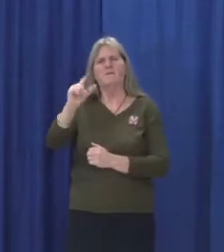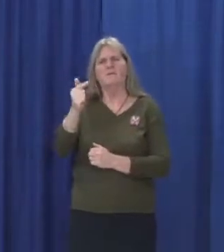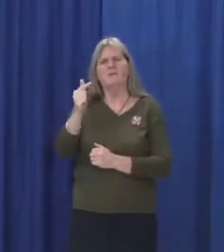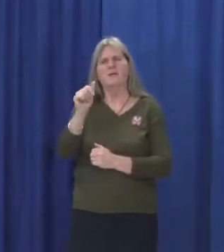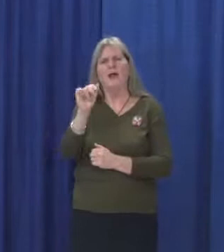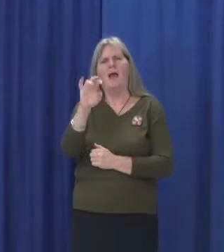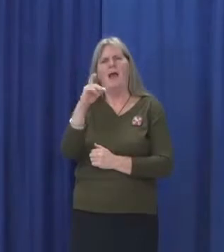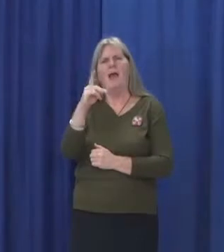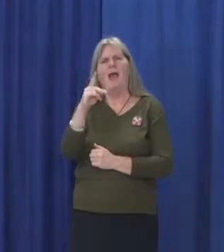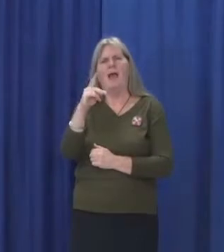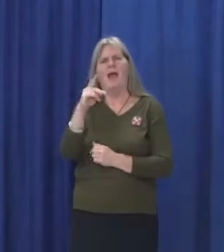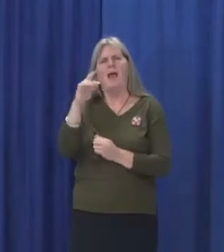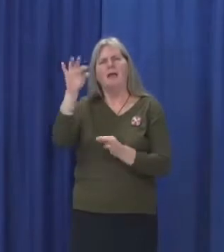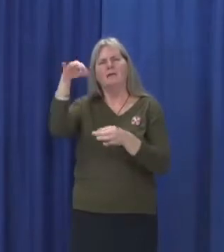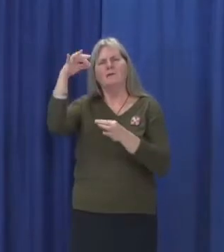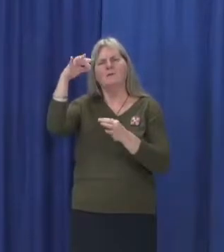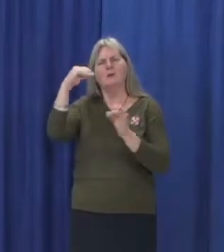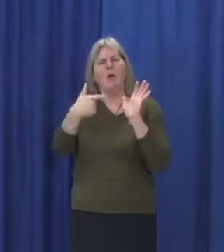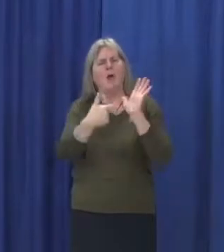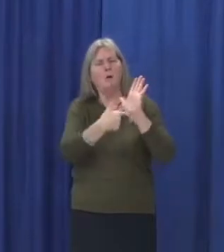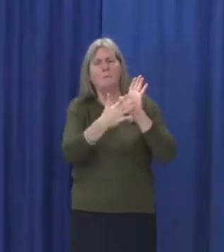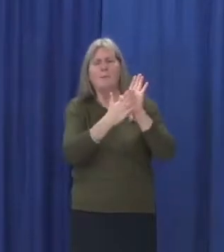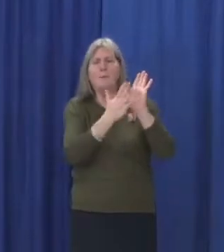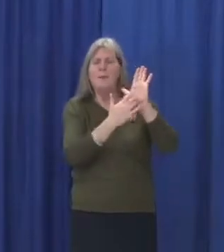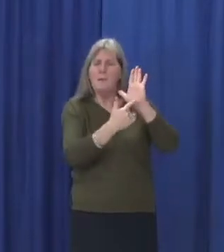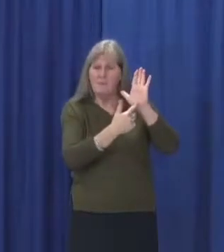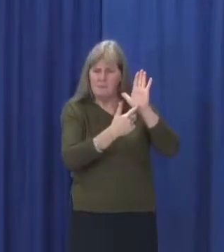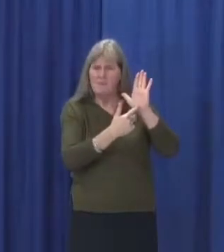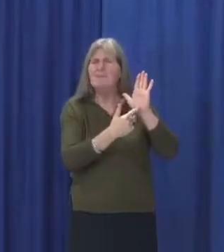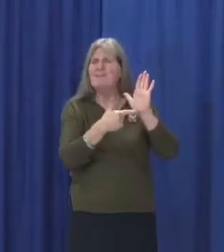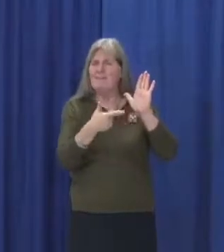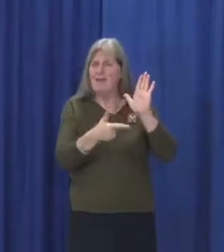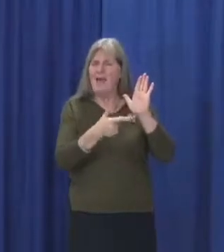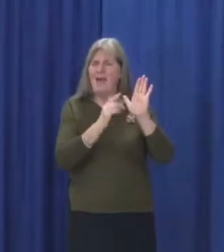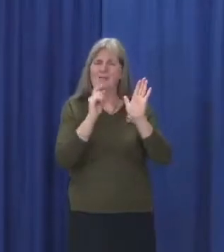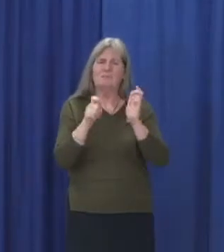released in August out Wyant our ongoing targeted response to